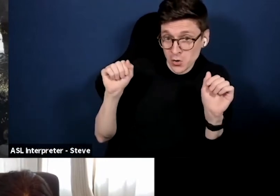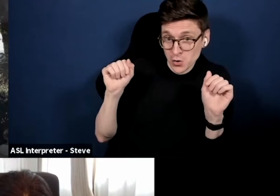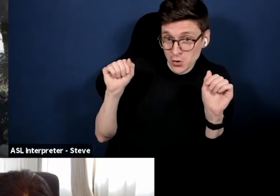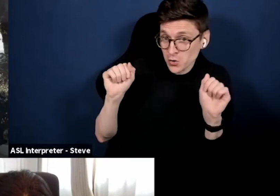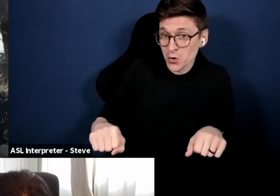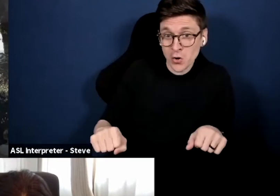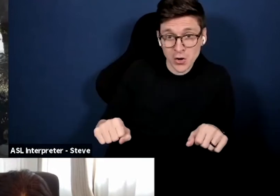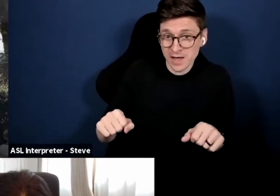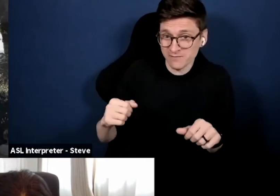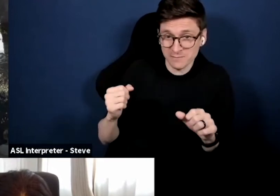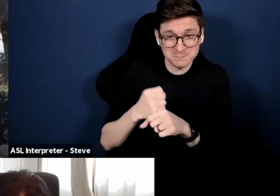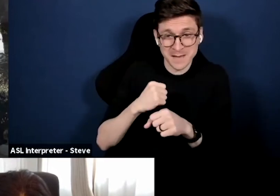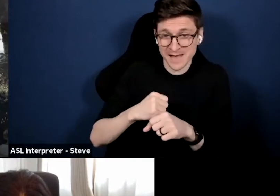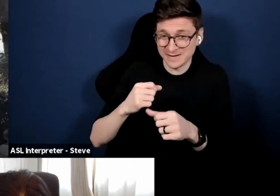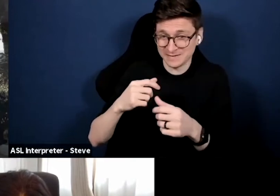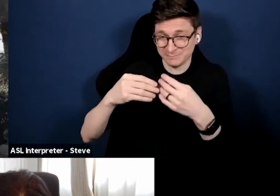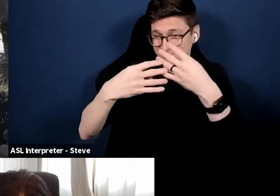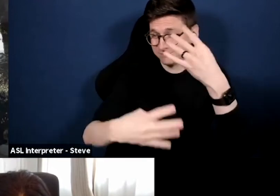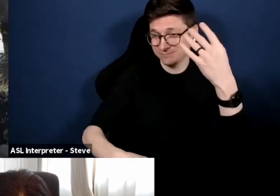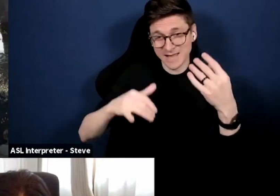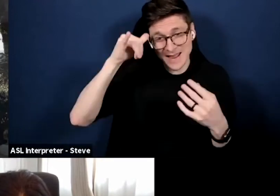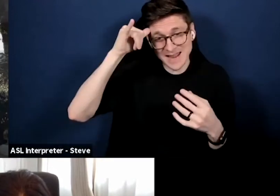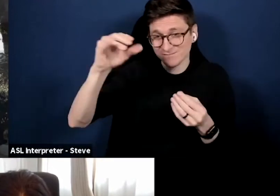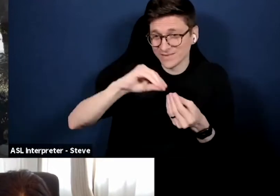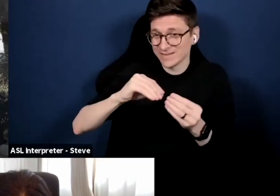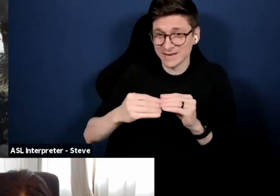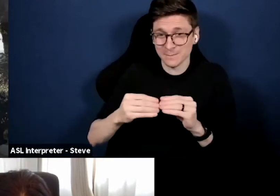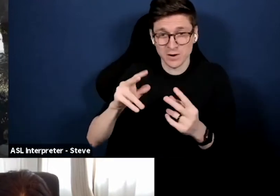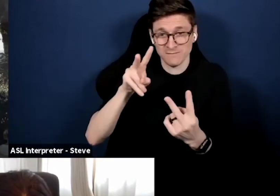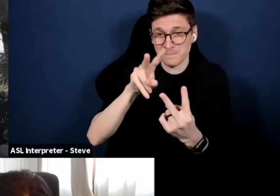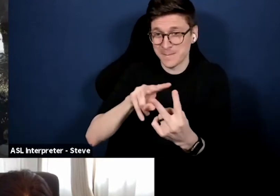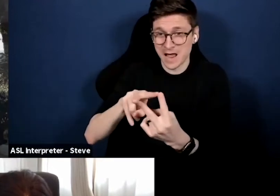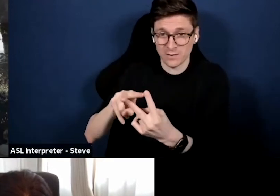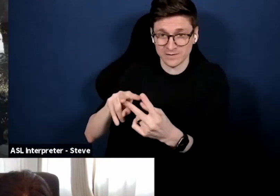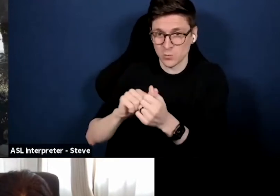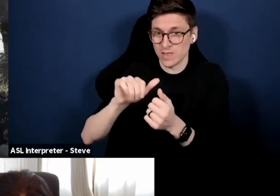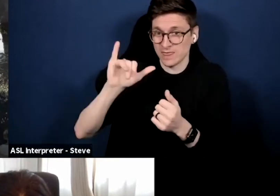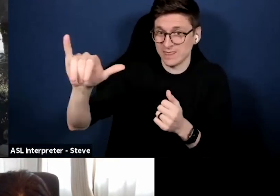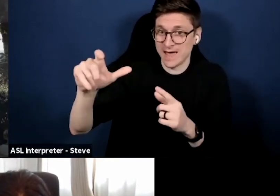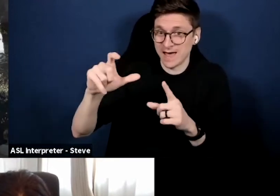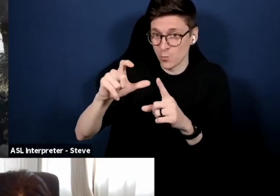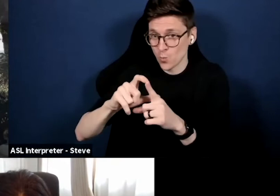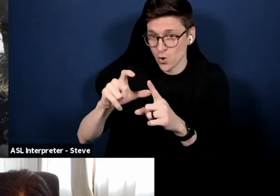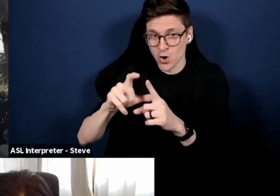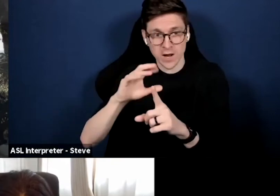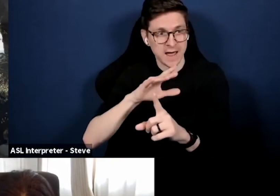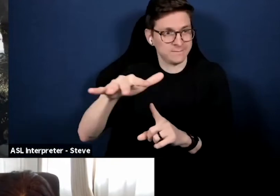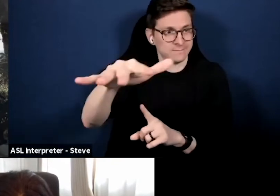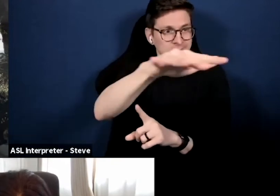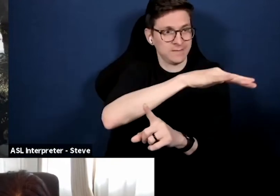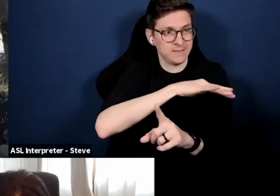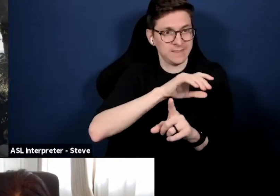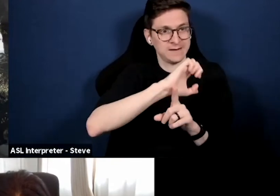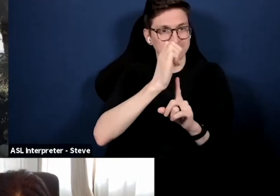pairings between that word and the reference of the environment and they never take that